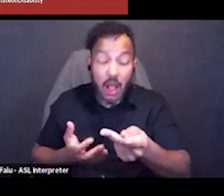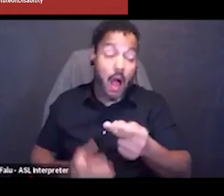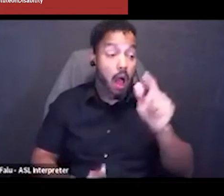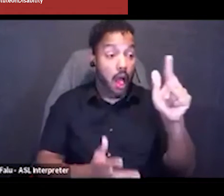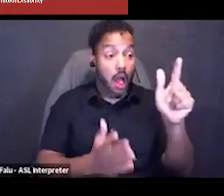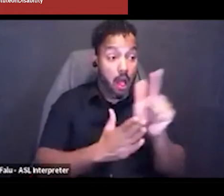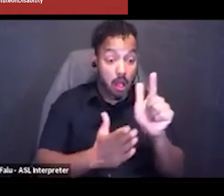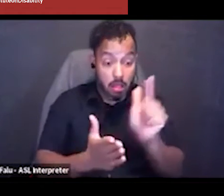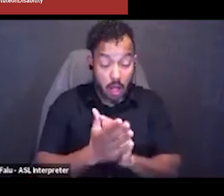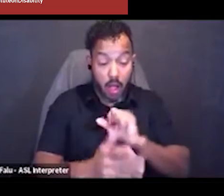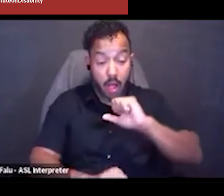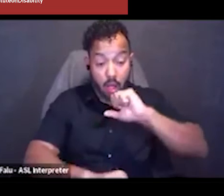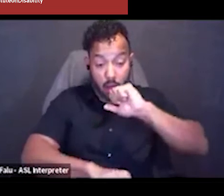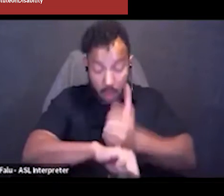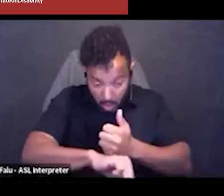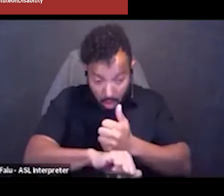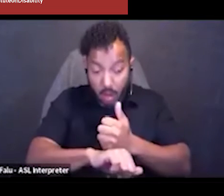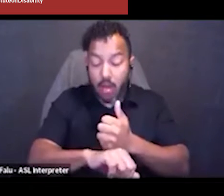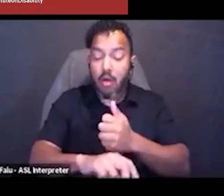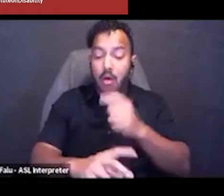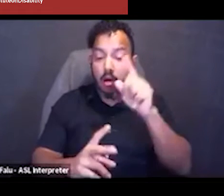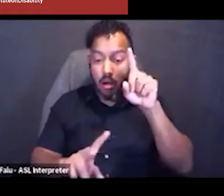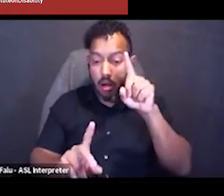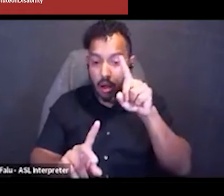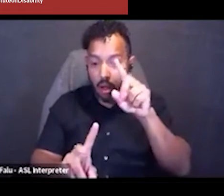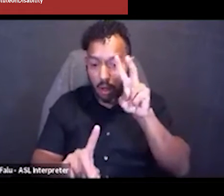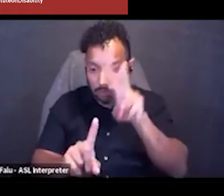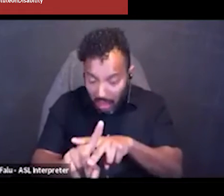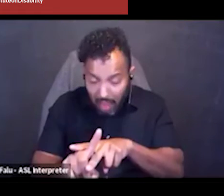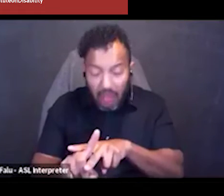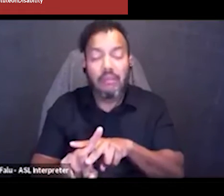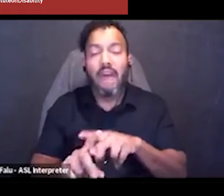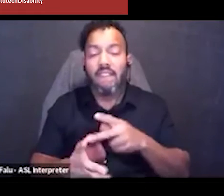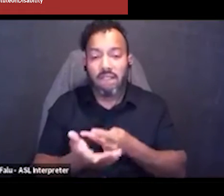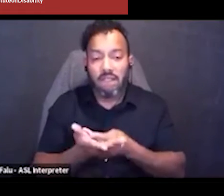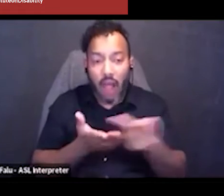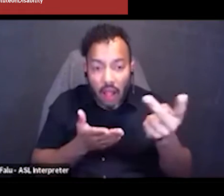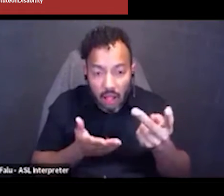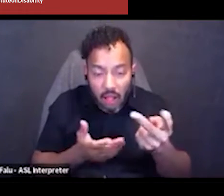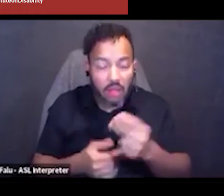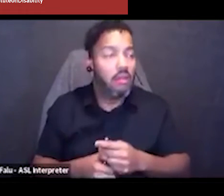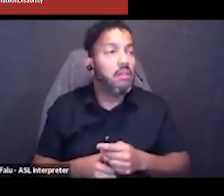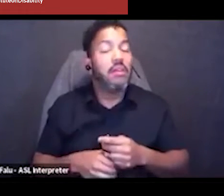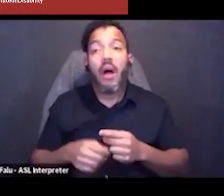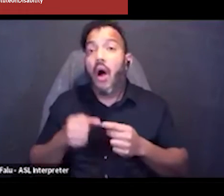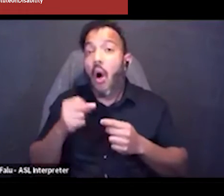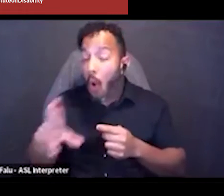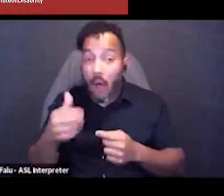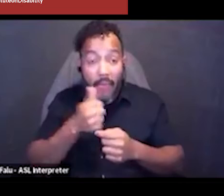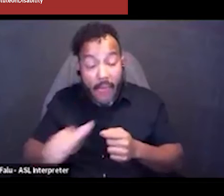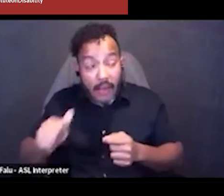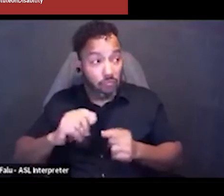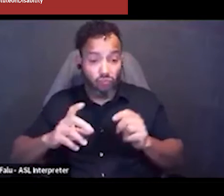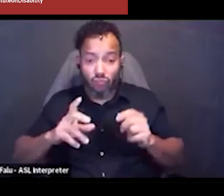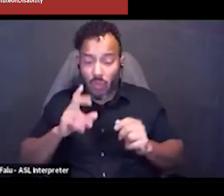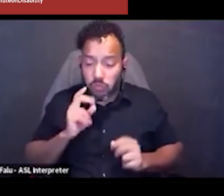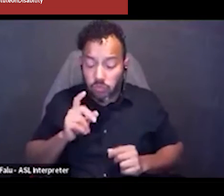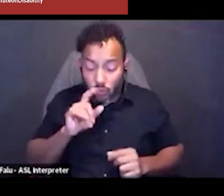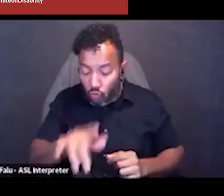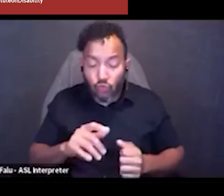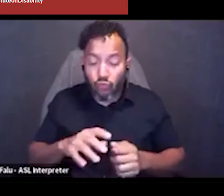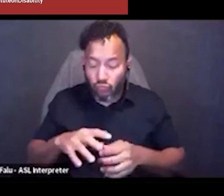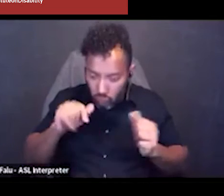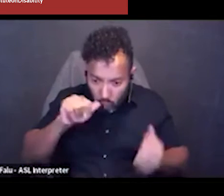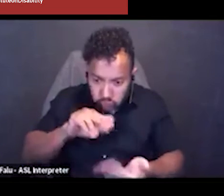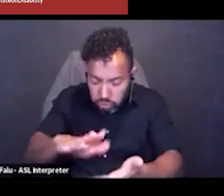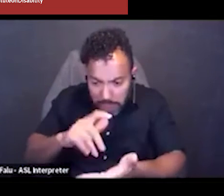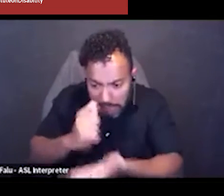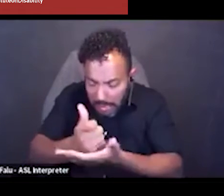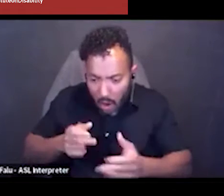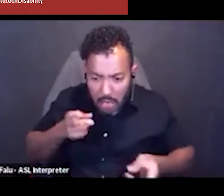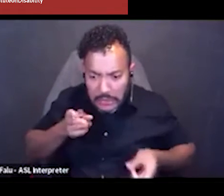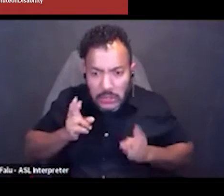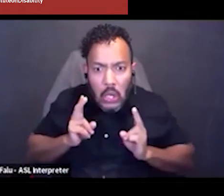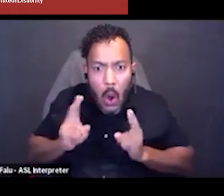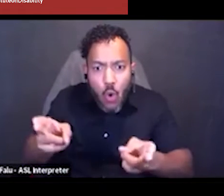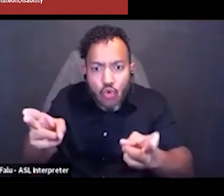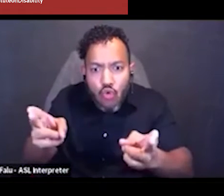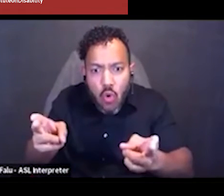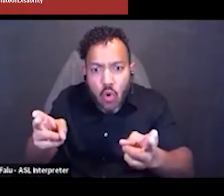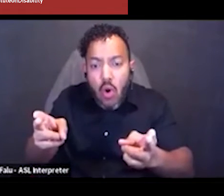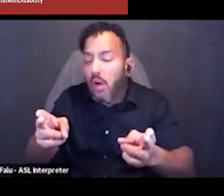They have failed to use any sort of urgency in their response and so what I can tell you